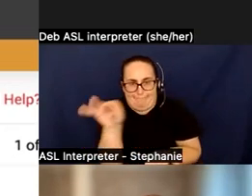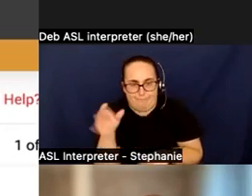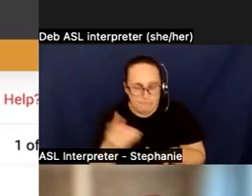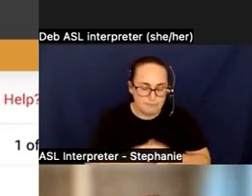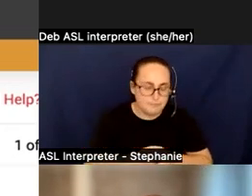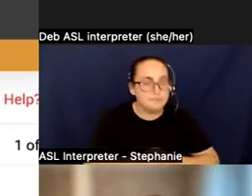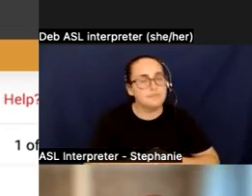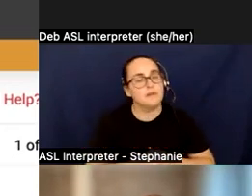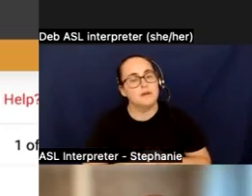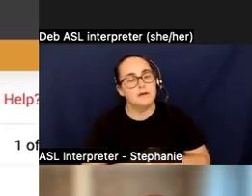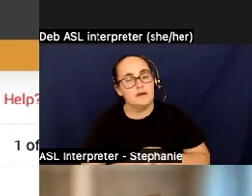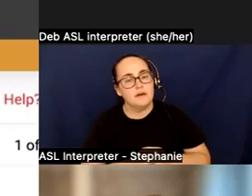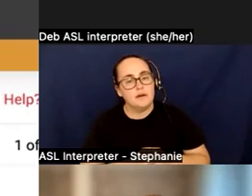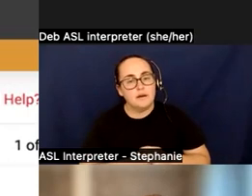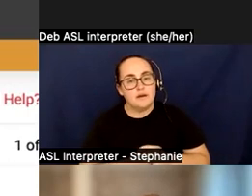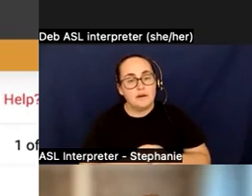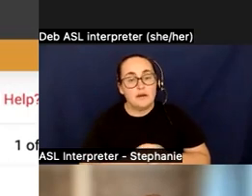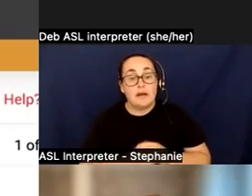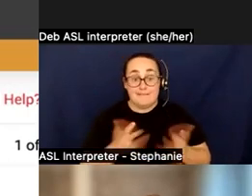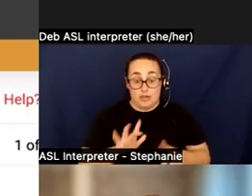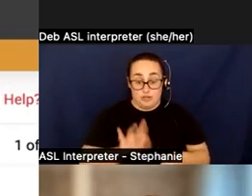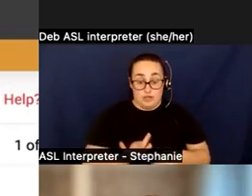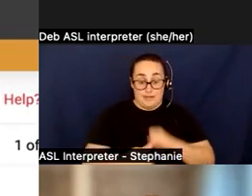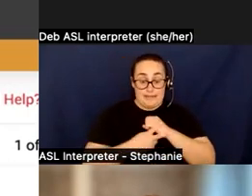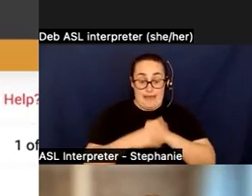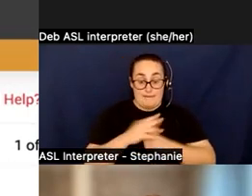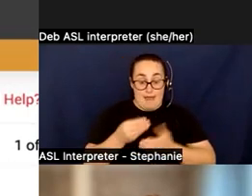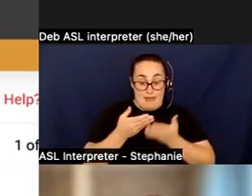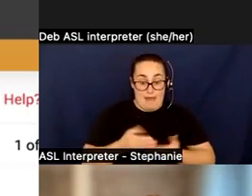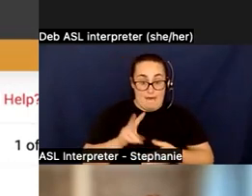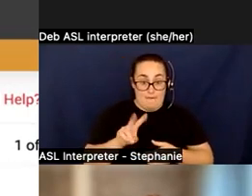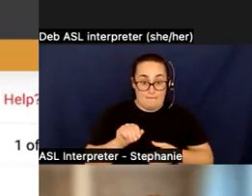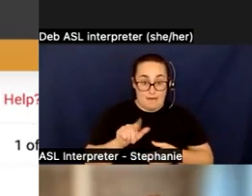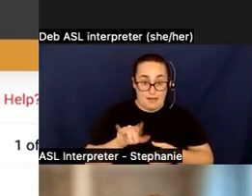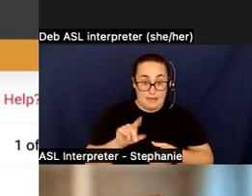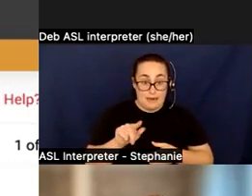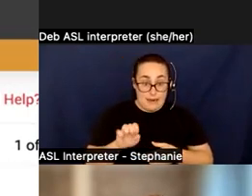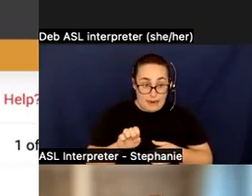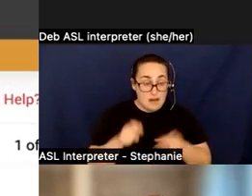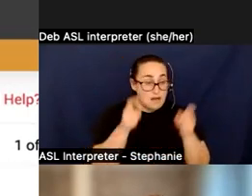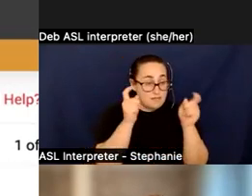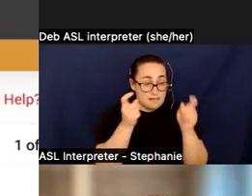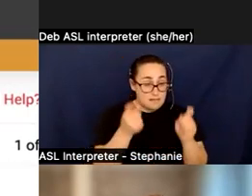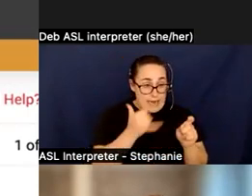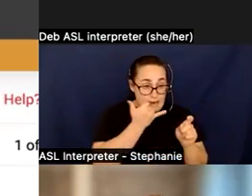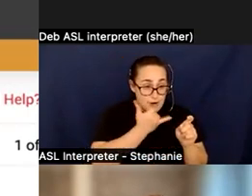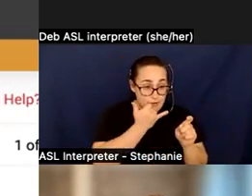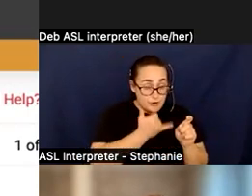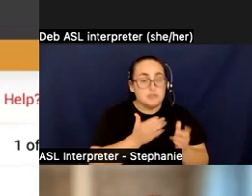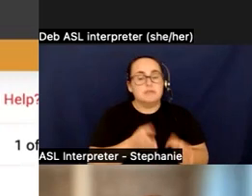hit Save and Validate and corrected any errors you may have, you can click the submit button.